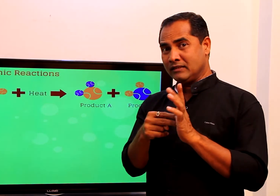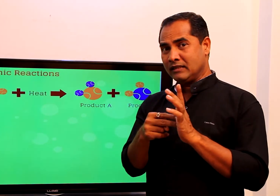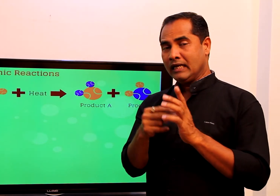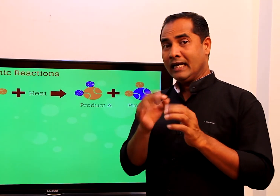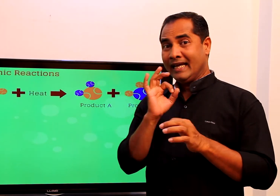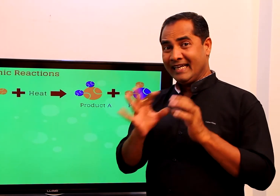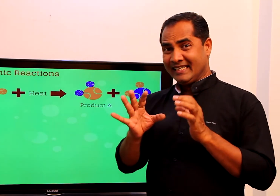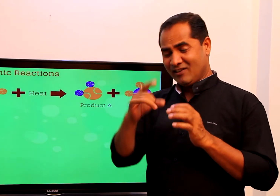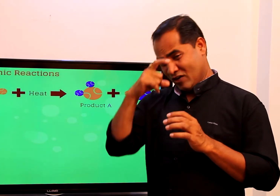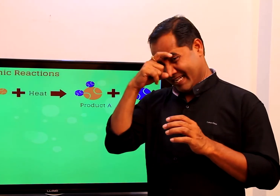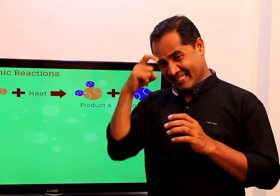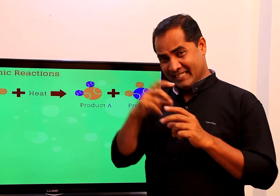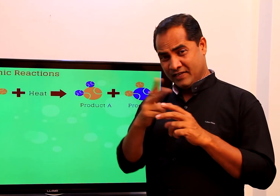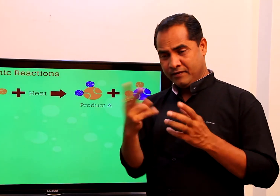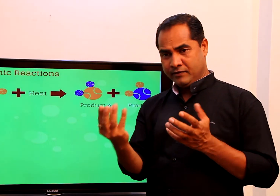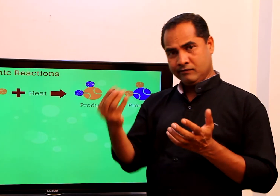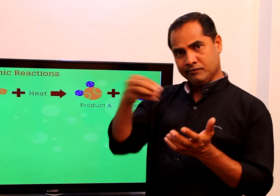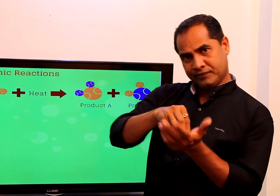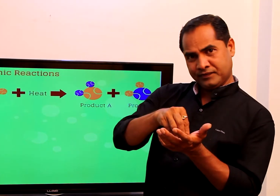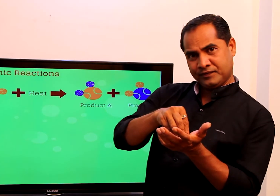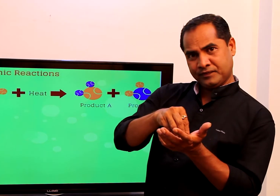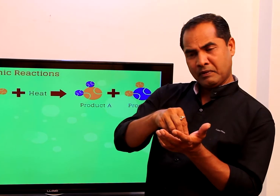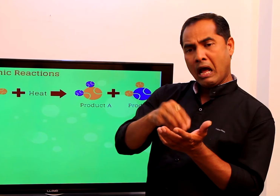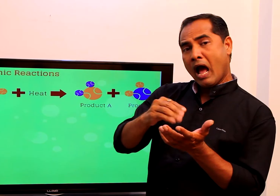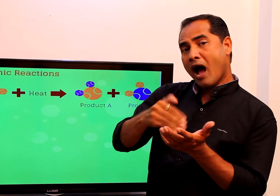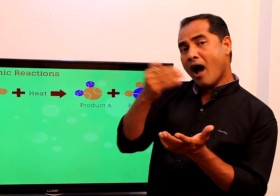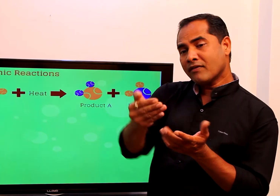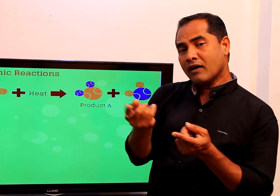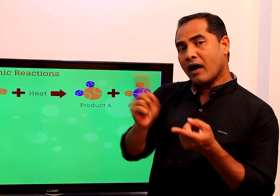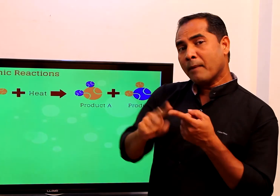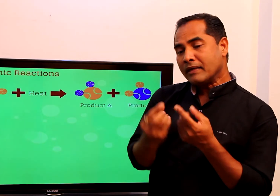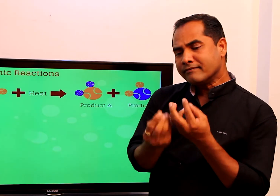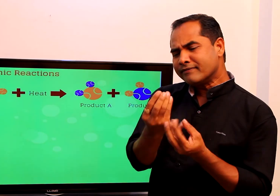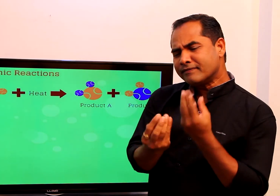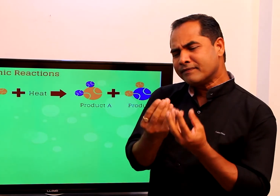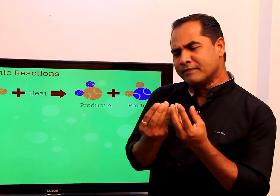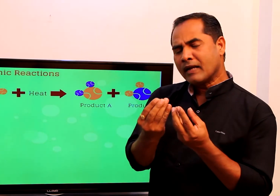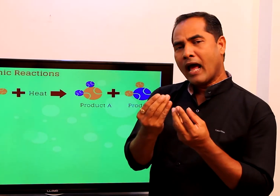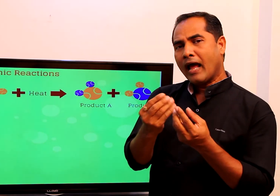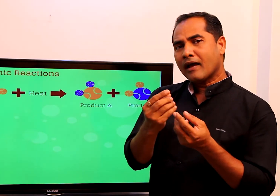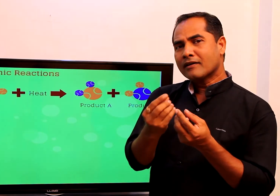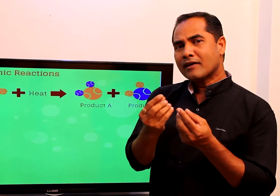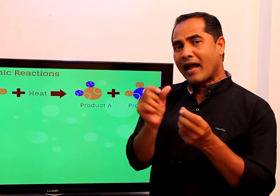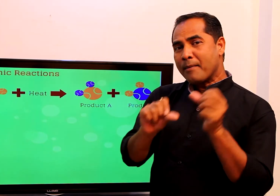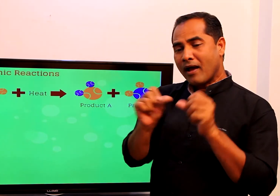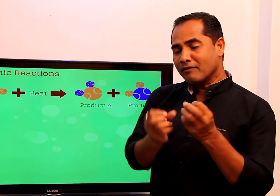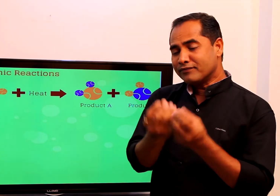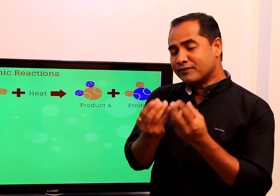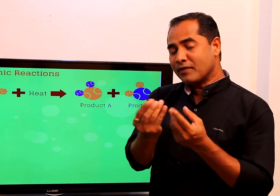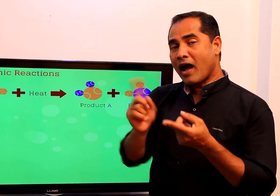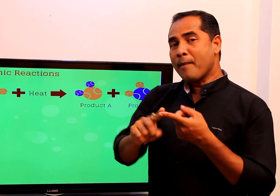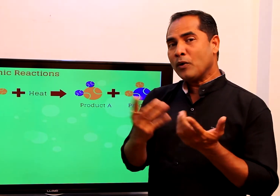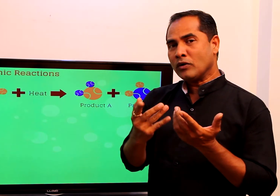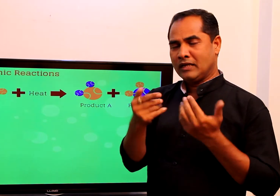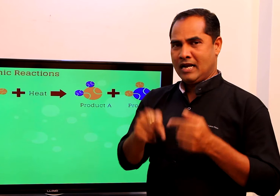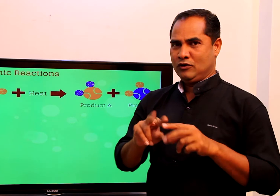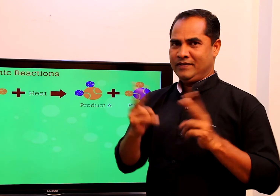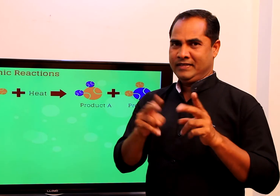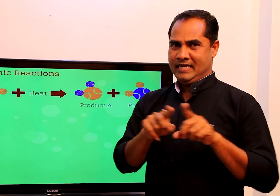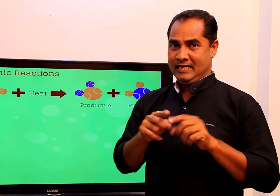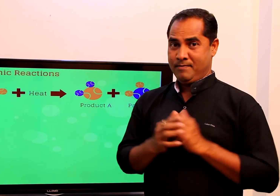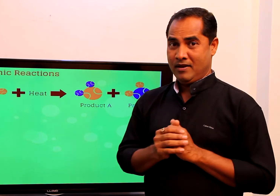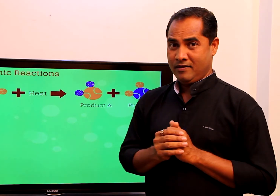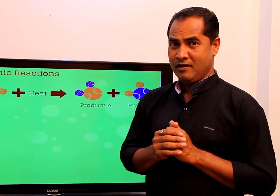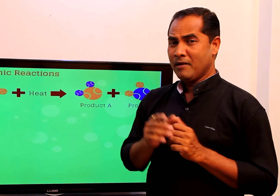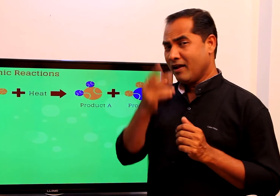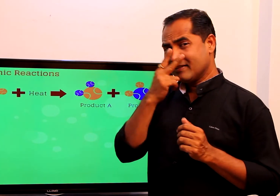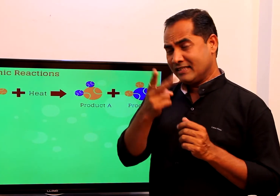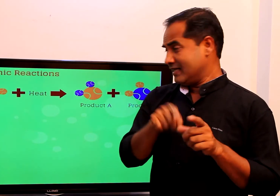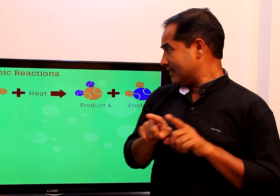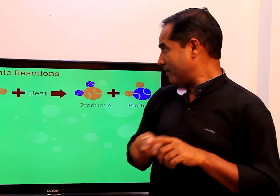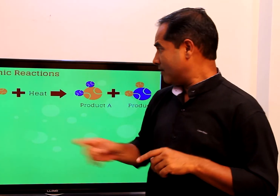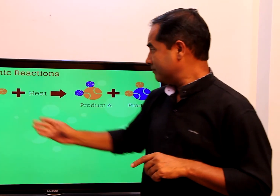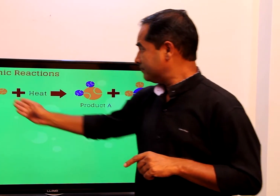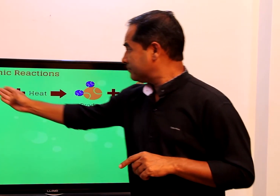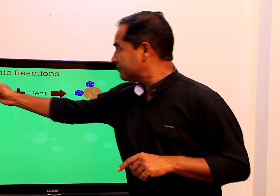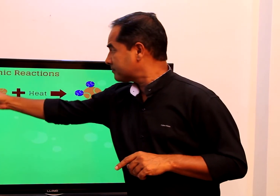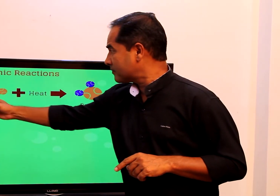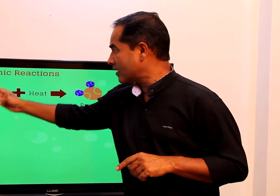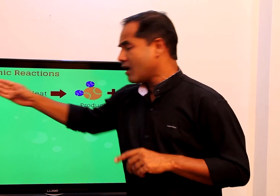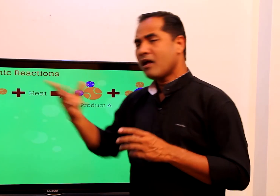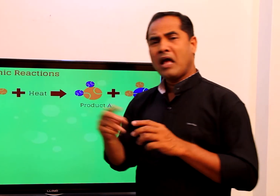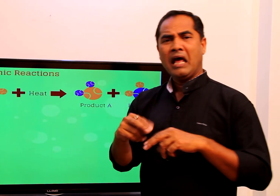'Endo' means inside, so we have to provide heat for the reaction to occur.